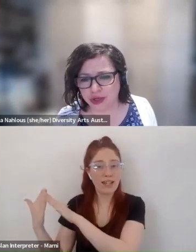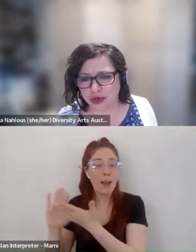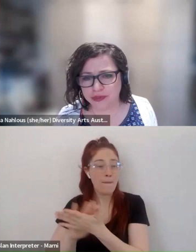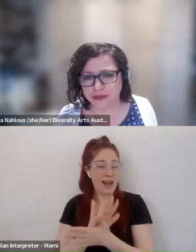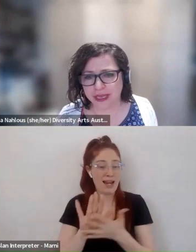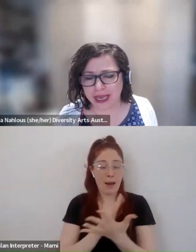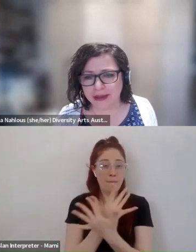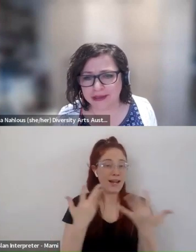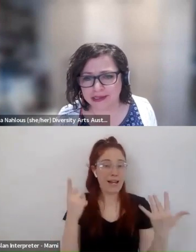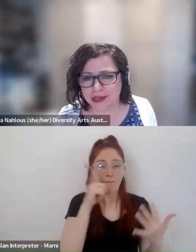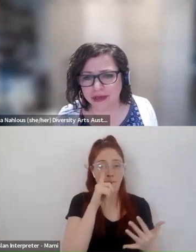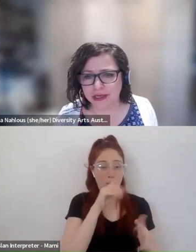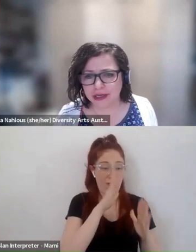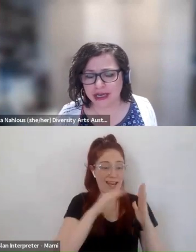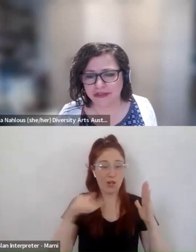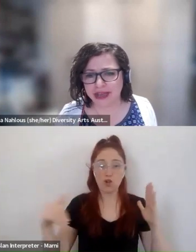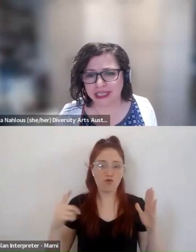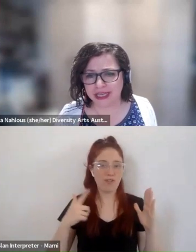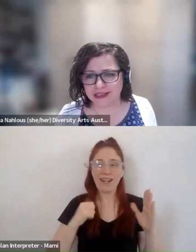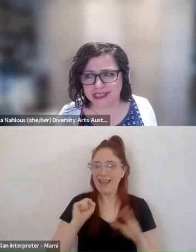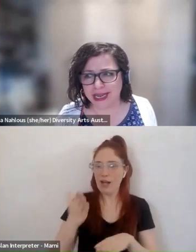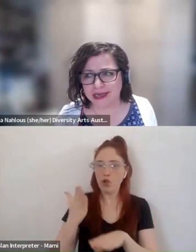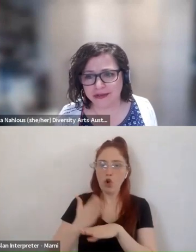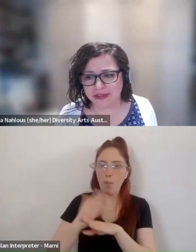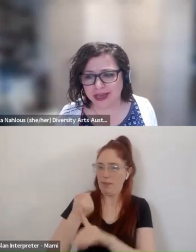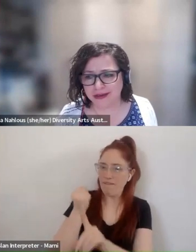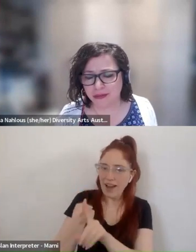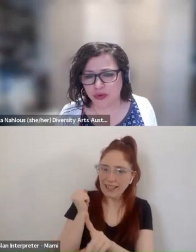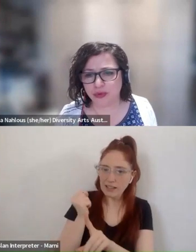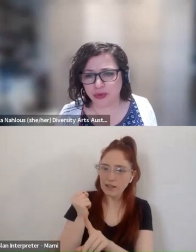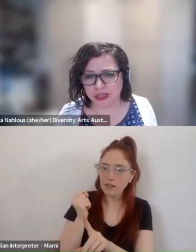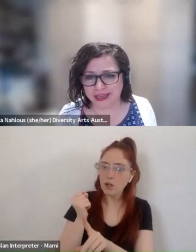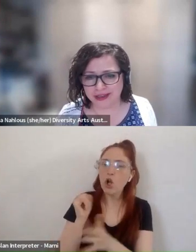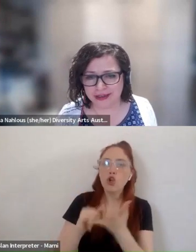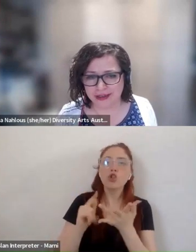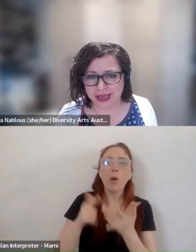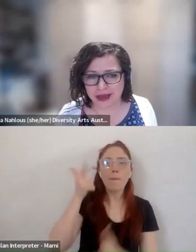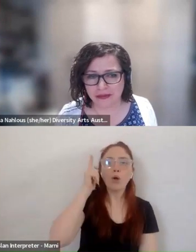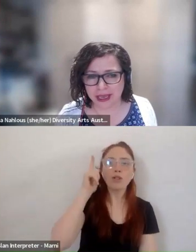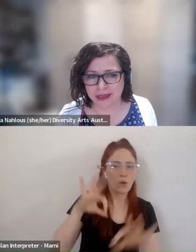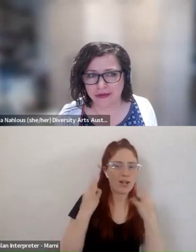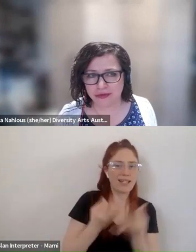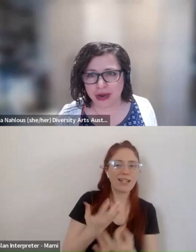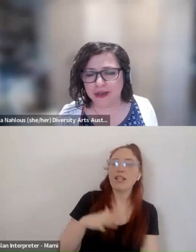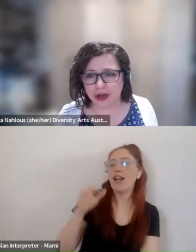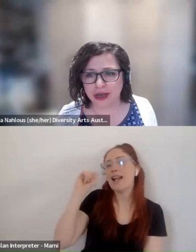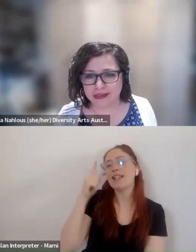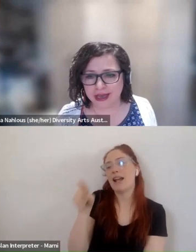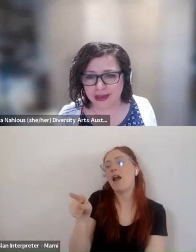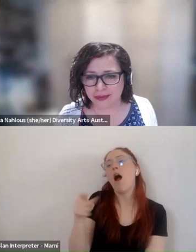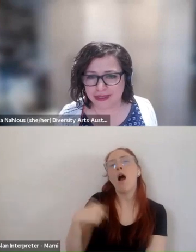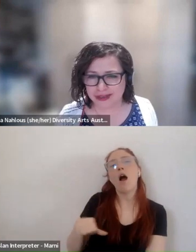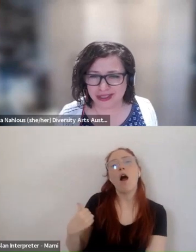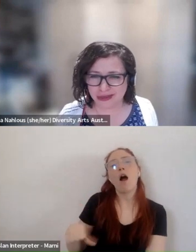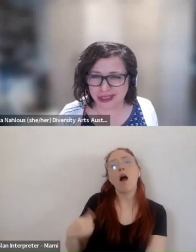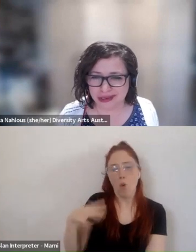jobs and being and so kind of having an understanding of that more broadly. And recognizing that was actually really